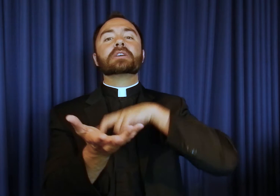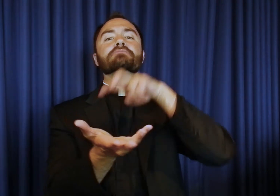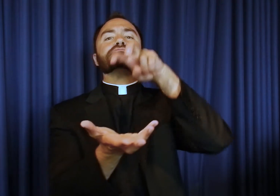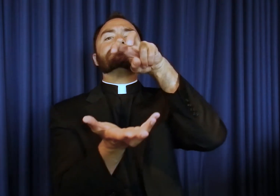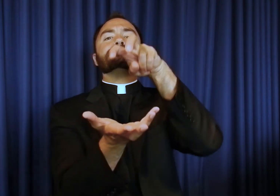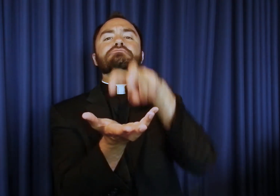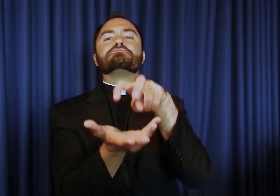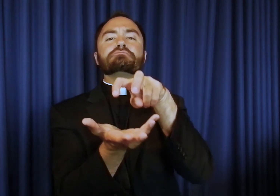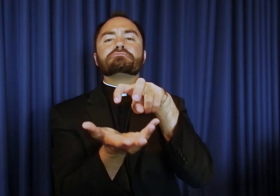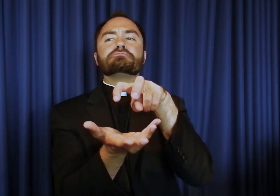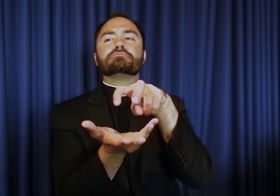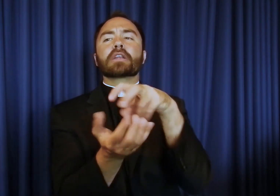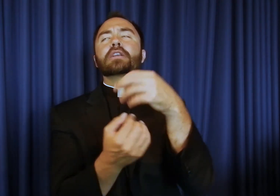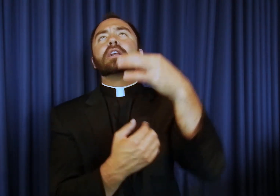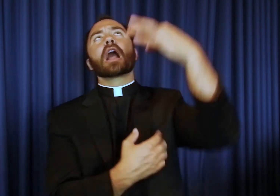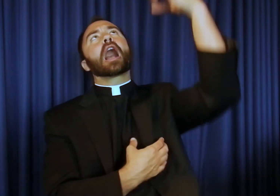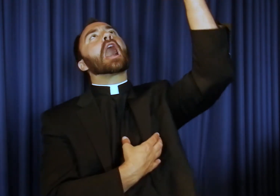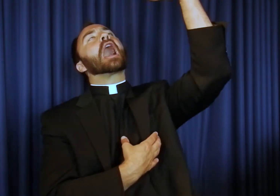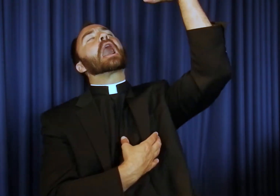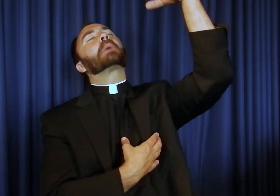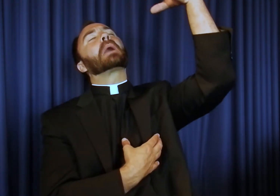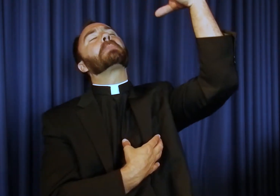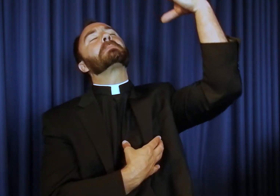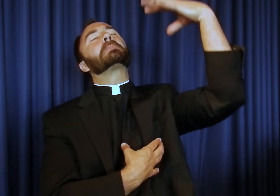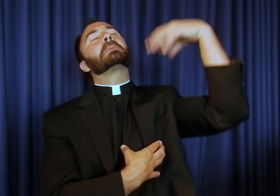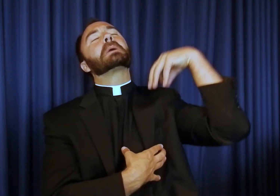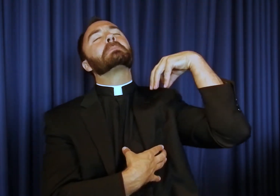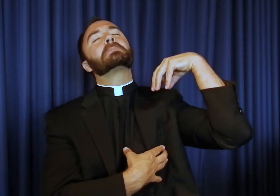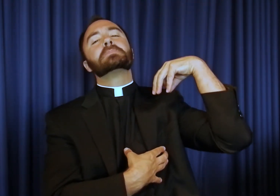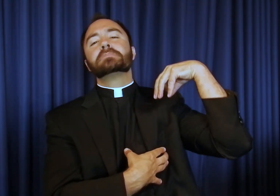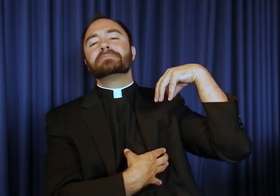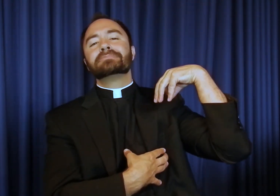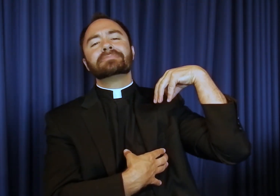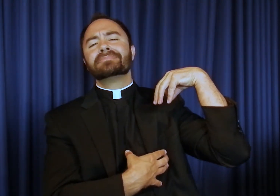image that we're all just going to be up in heaven sitting on a cloud and dining